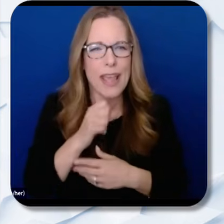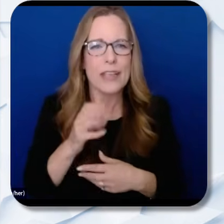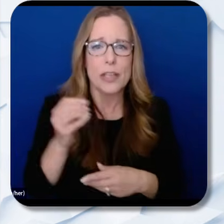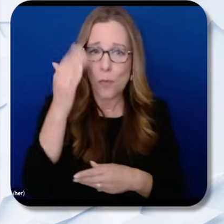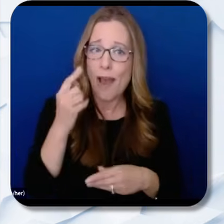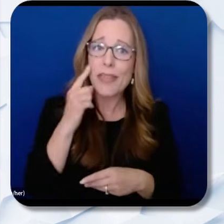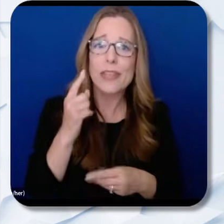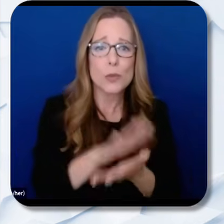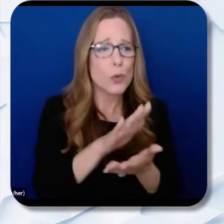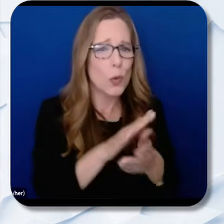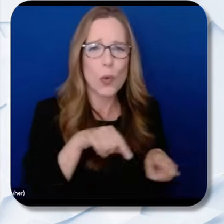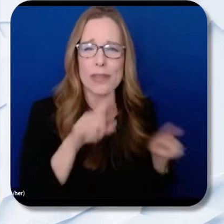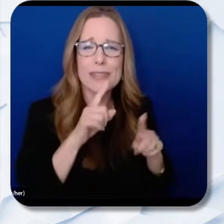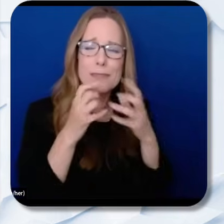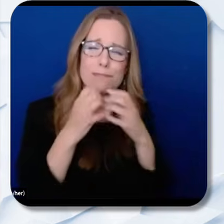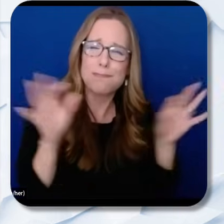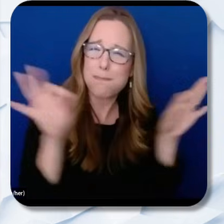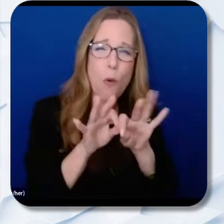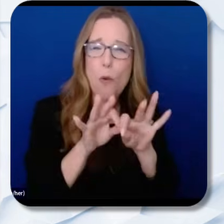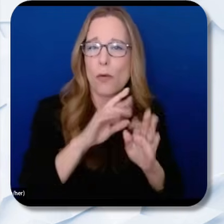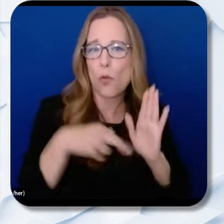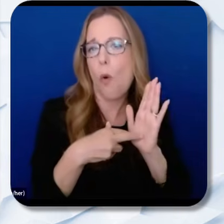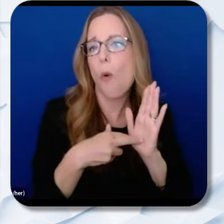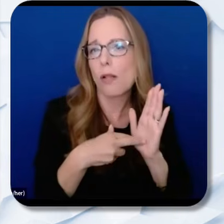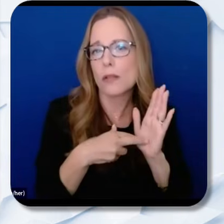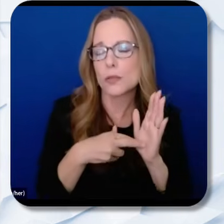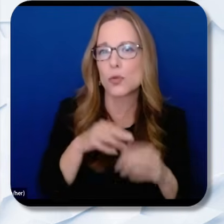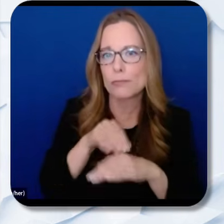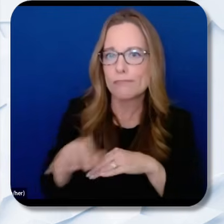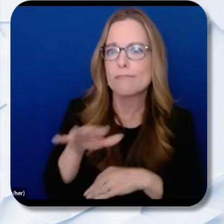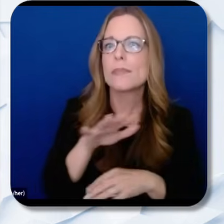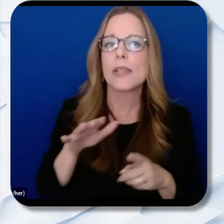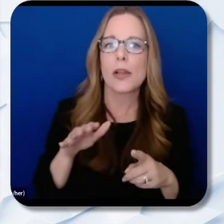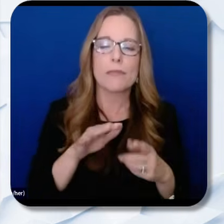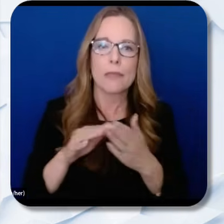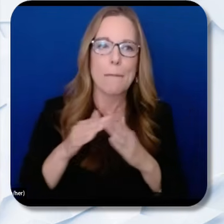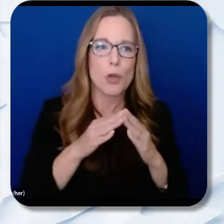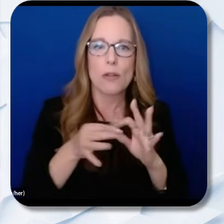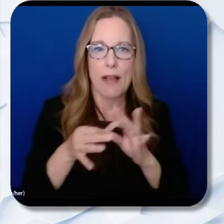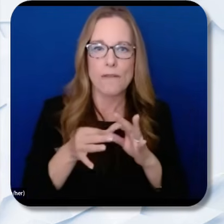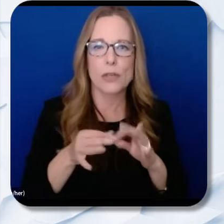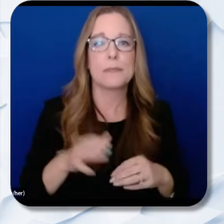So, I first moved to California on my own, from rural Illinois when I was 17.